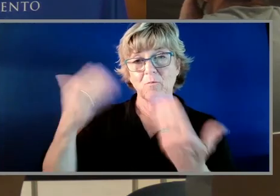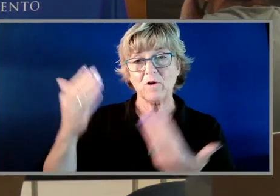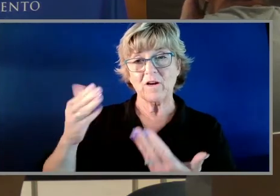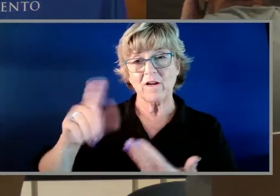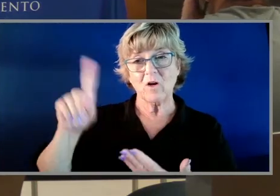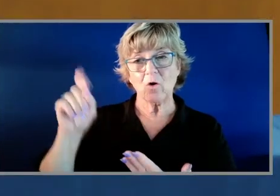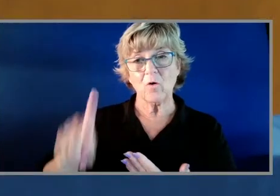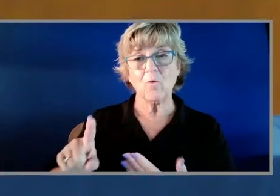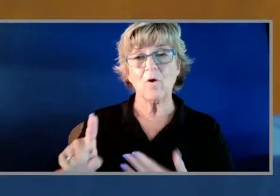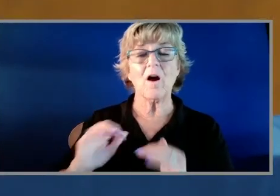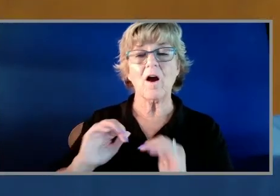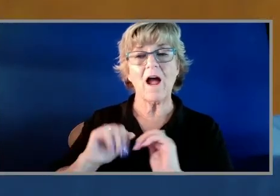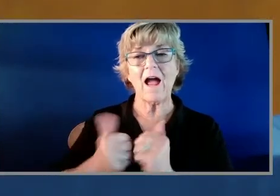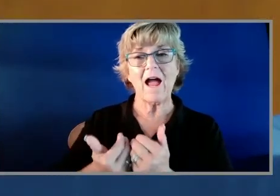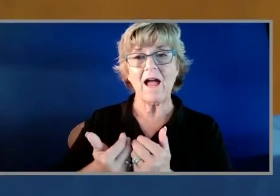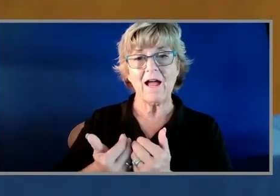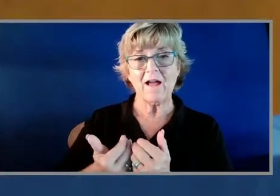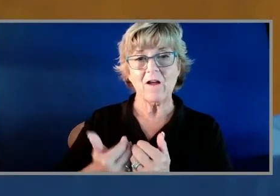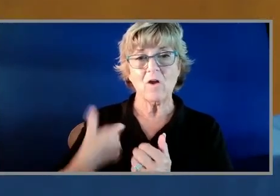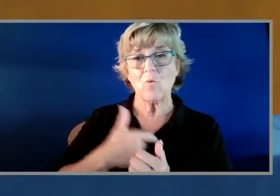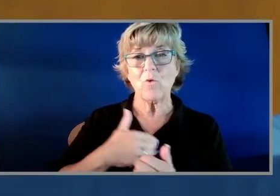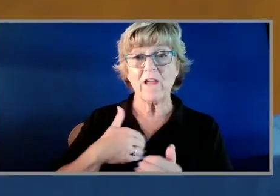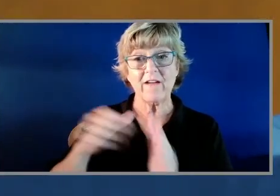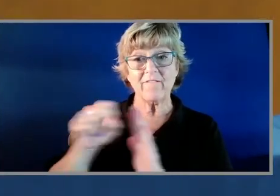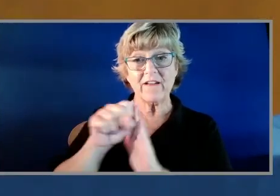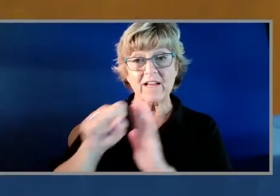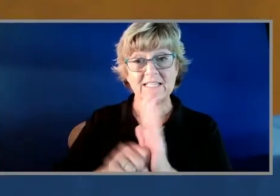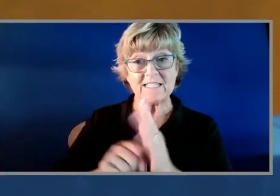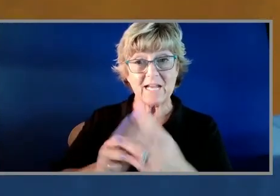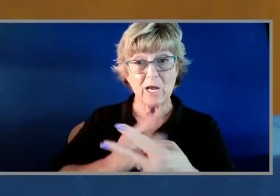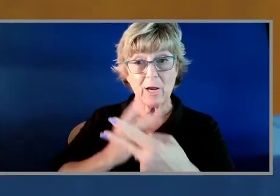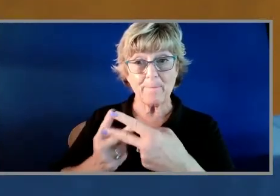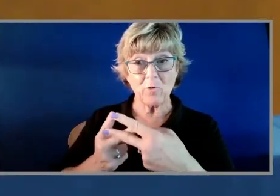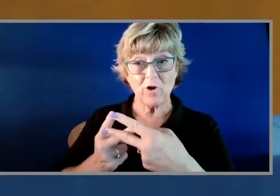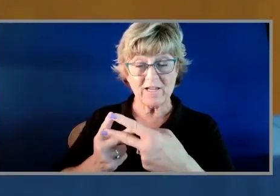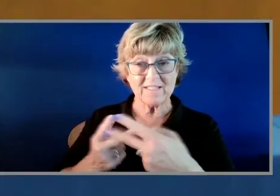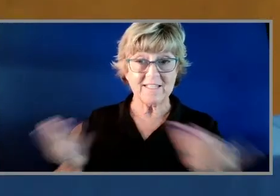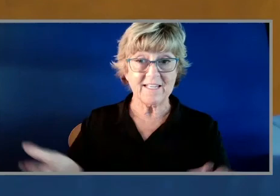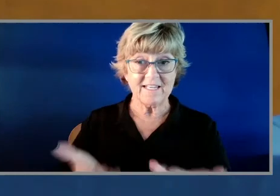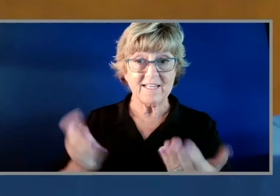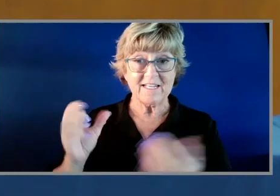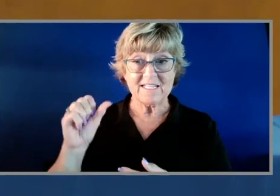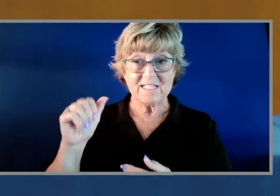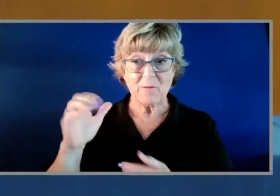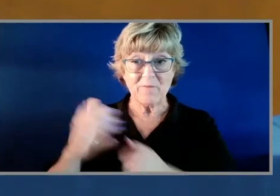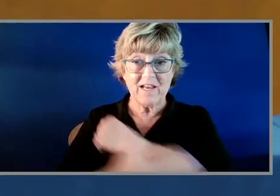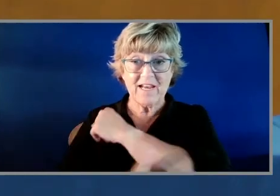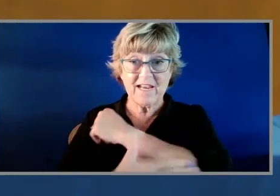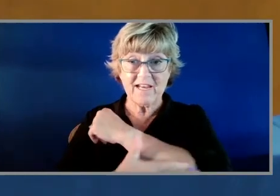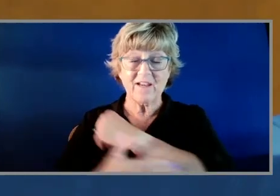Studio: critique I just ask a question Doug is, I know it's come up in past redistricting discussions, how are because we